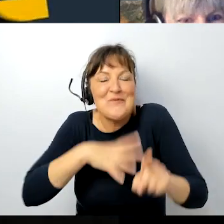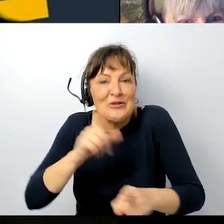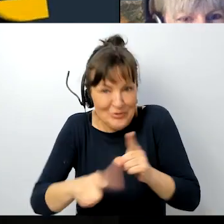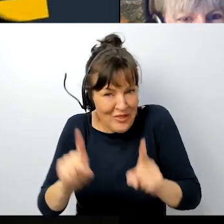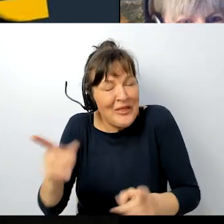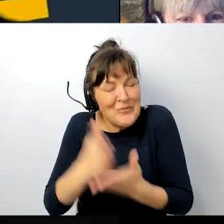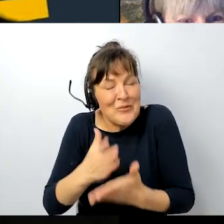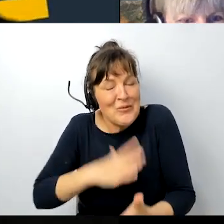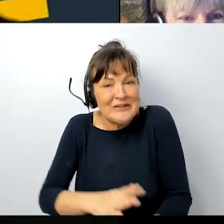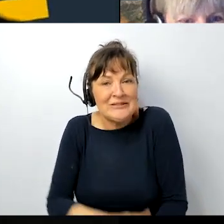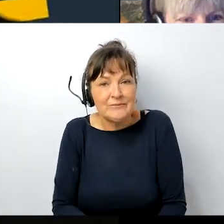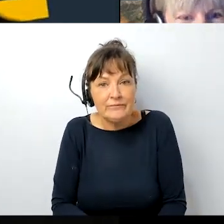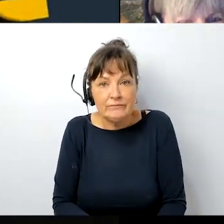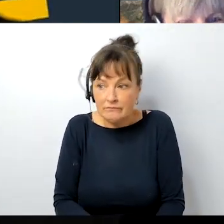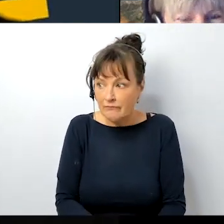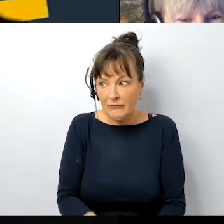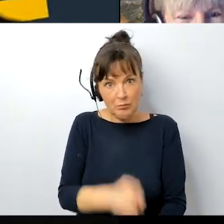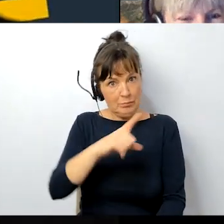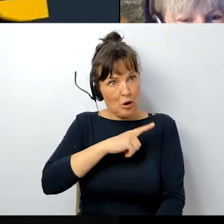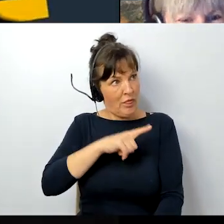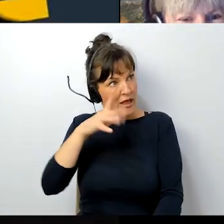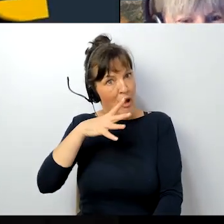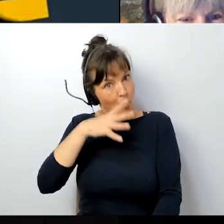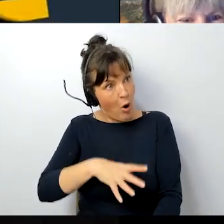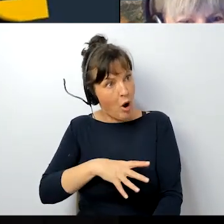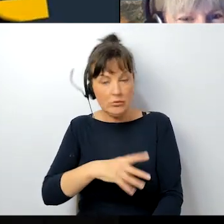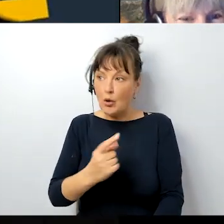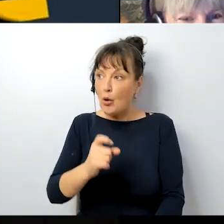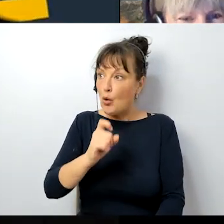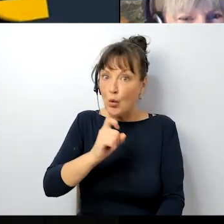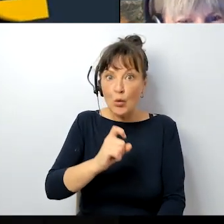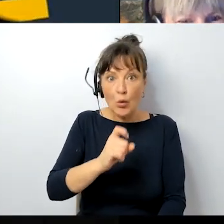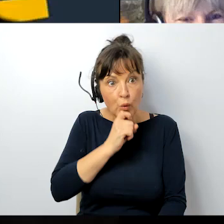it, they want you to be really really like over the top with how much you want to do it, because